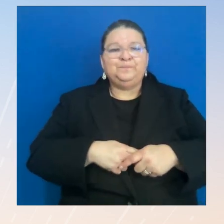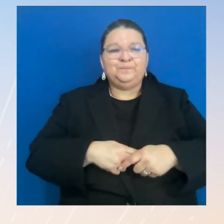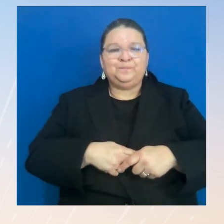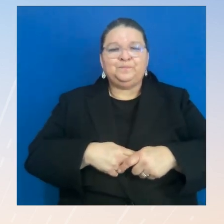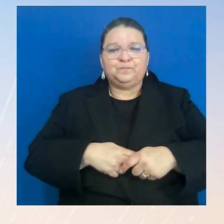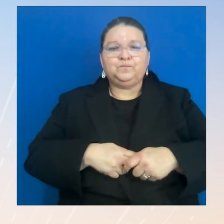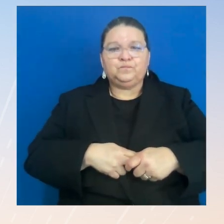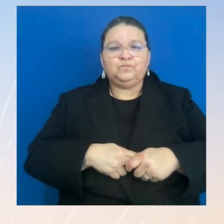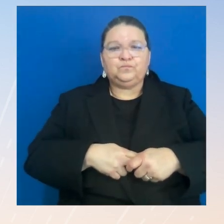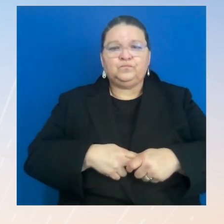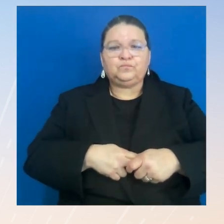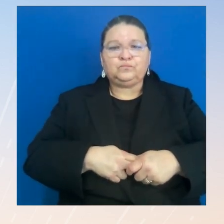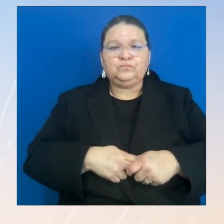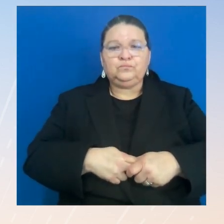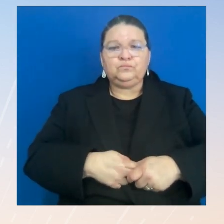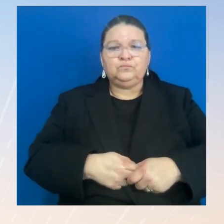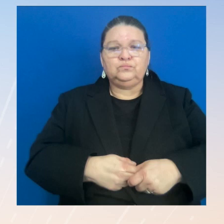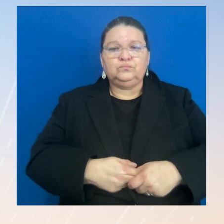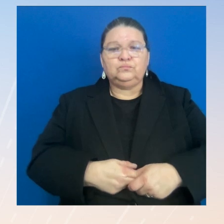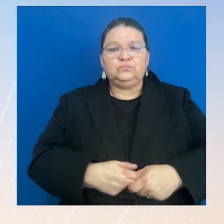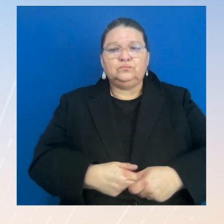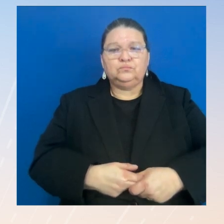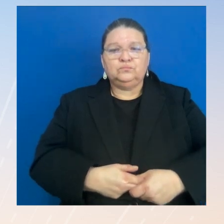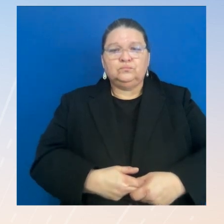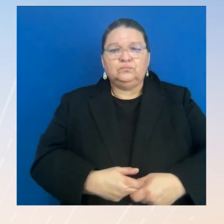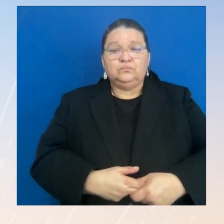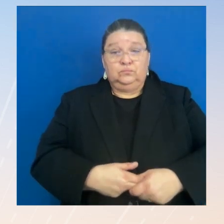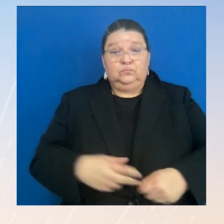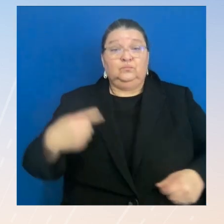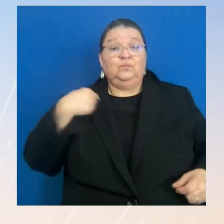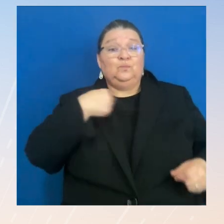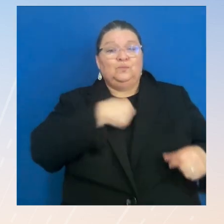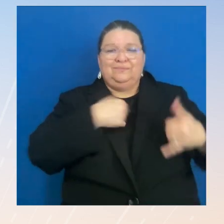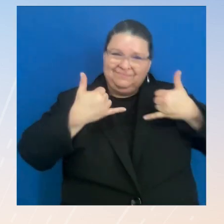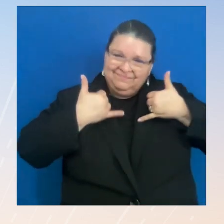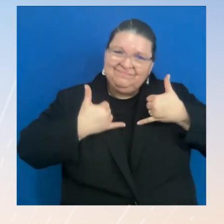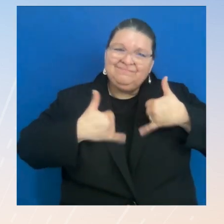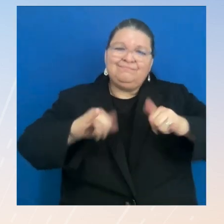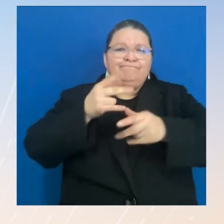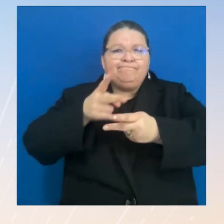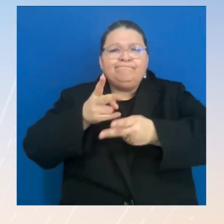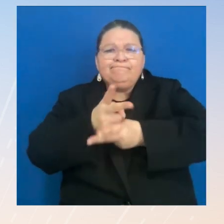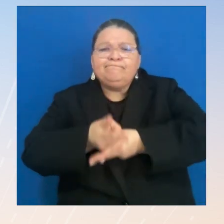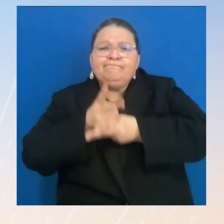And while we are still taking steps and precautions here in the White House, including regular testing,